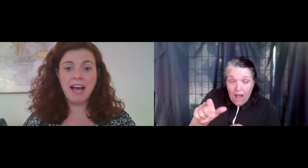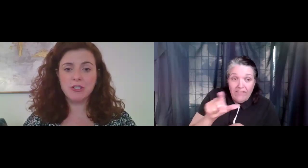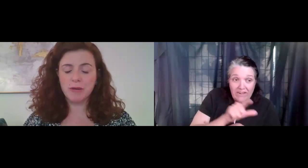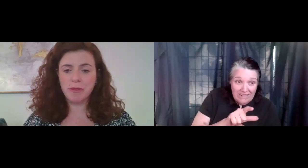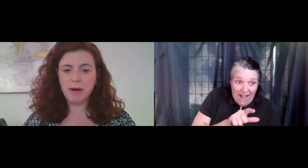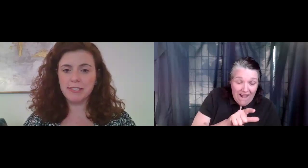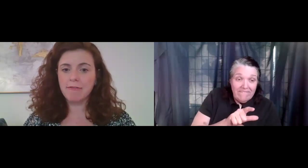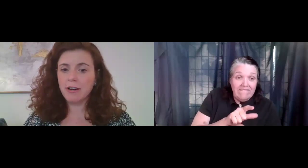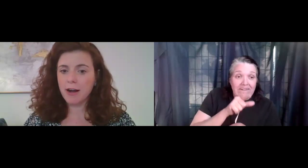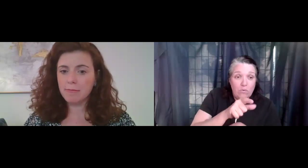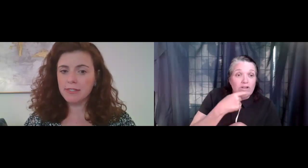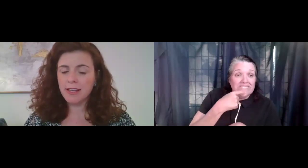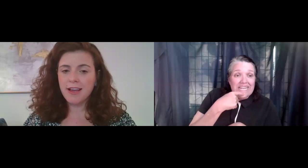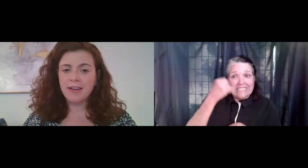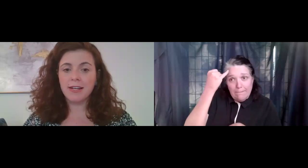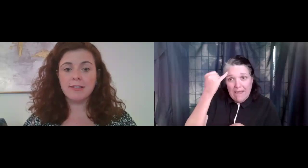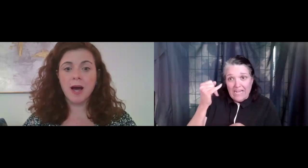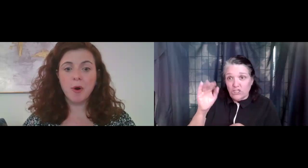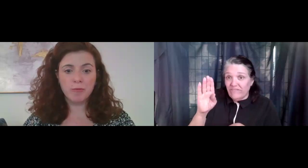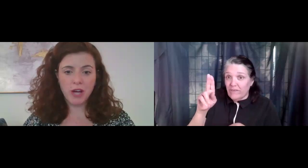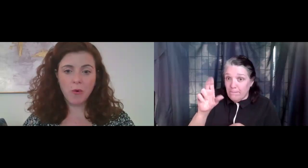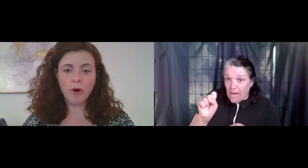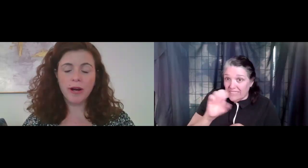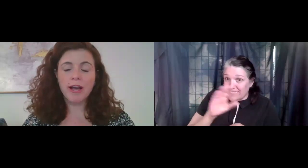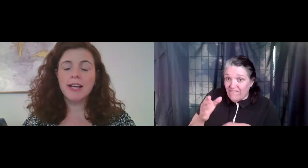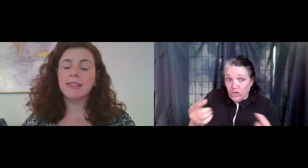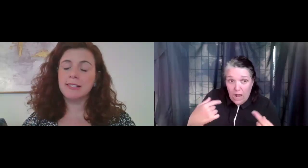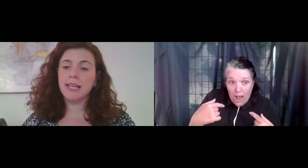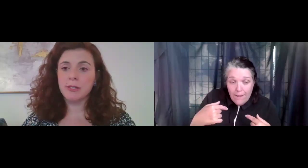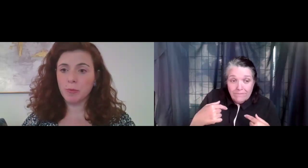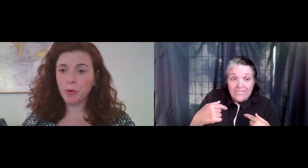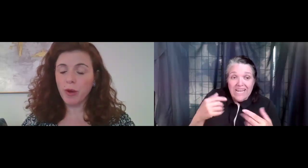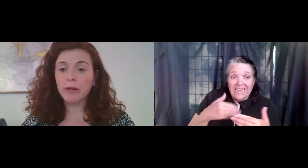"Imagine if the bus never comes. Next stop: hope.org". These ladies are both waiting